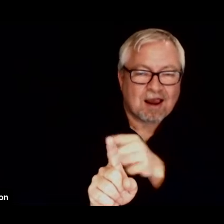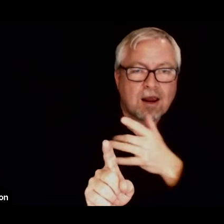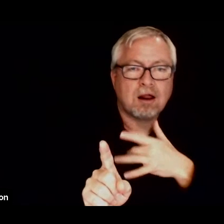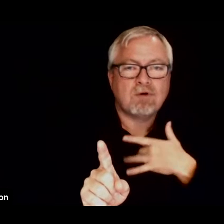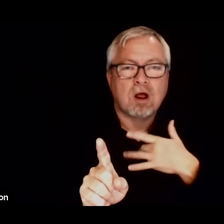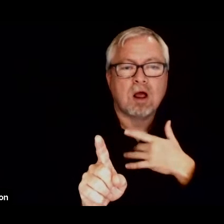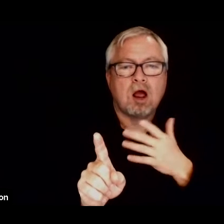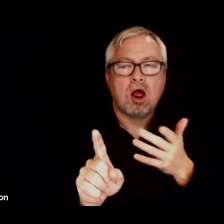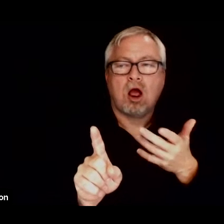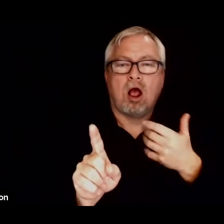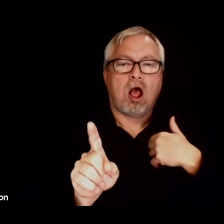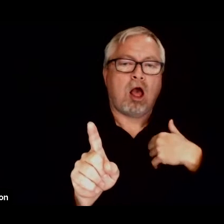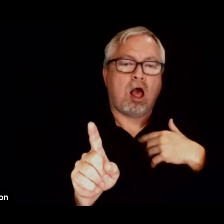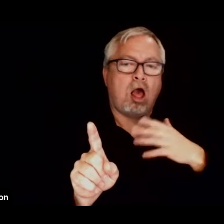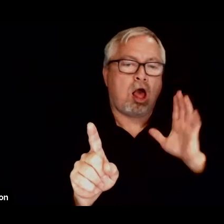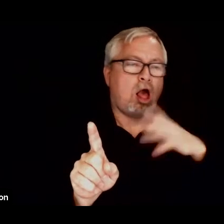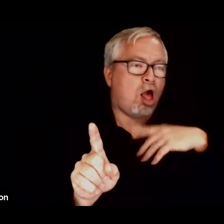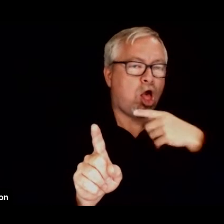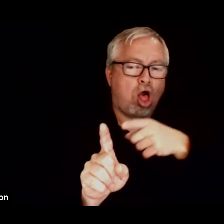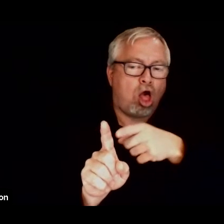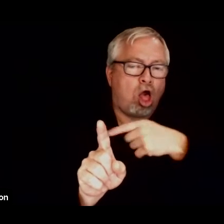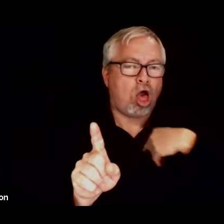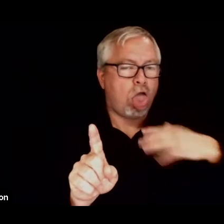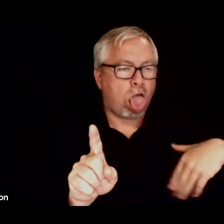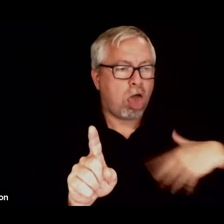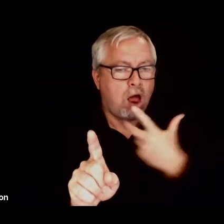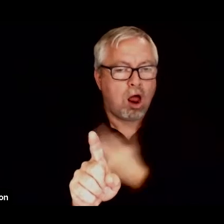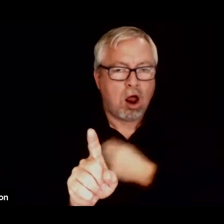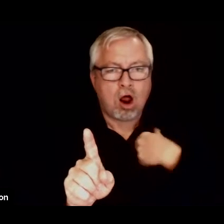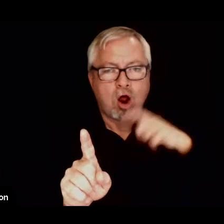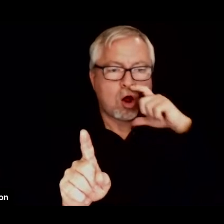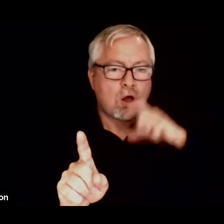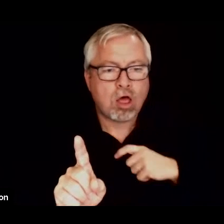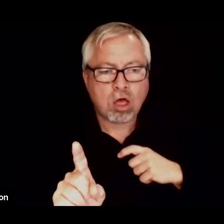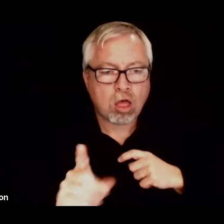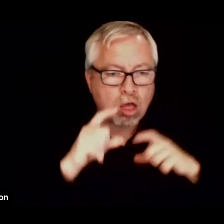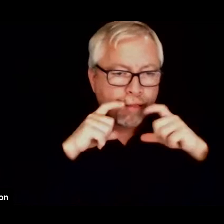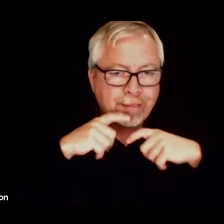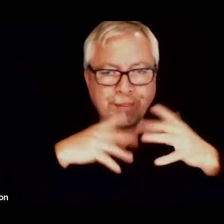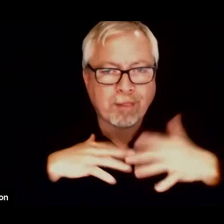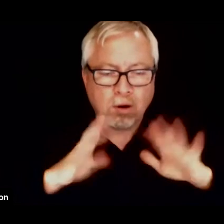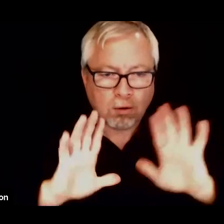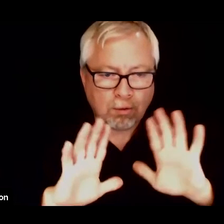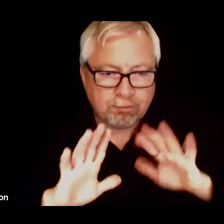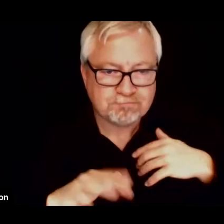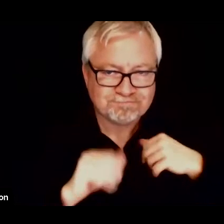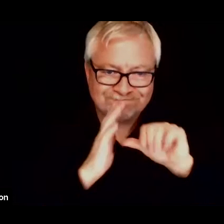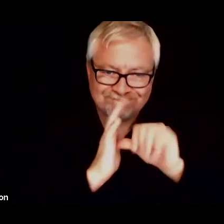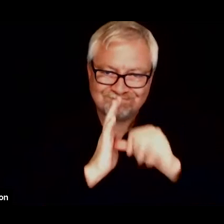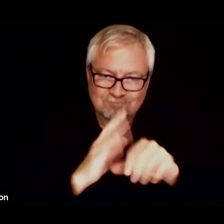need everyone to understand that two things; both that when the vaccine becomes available to you,